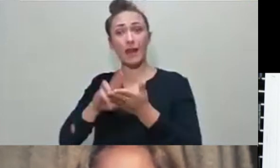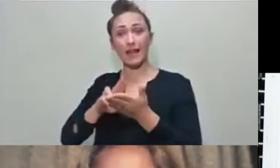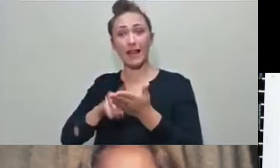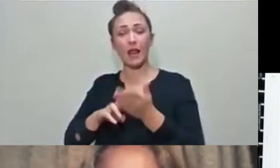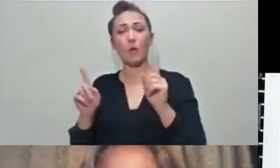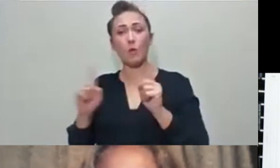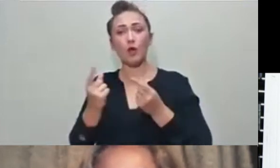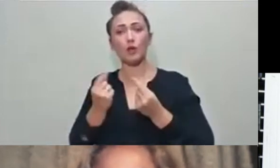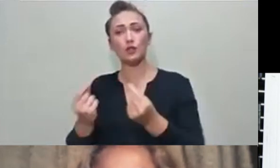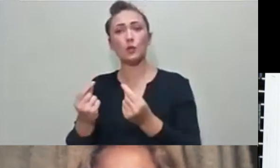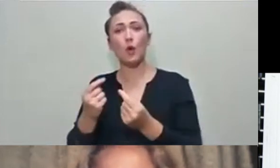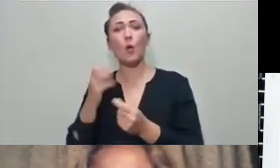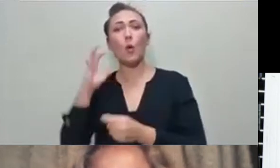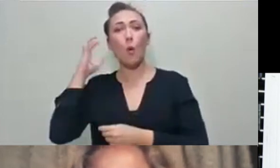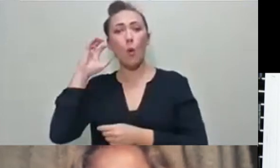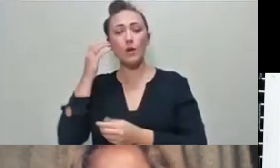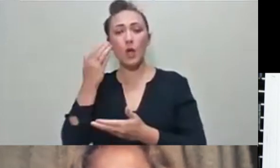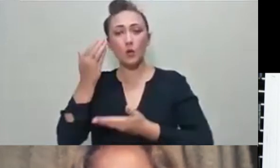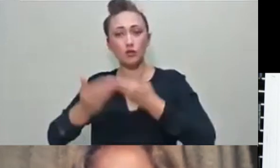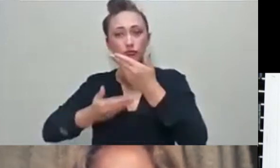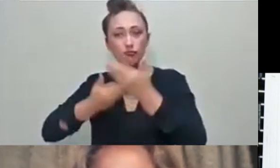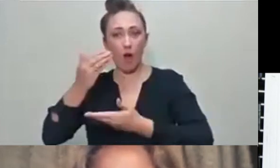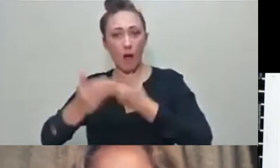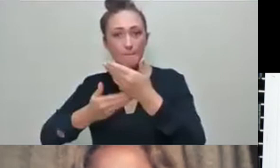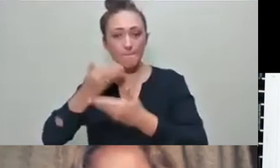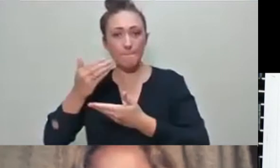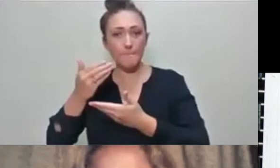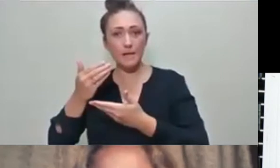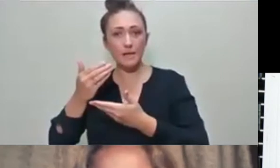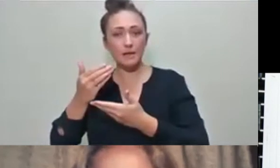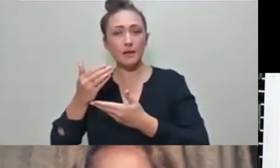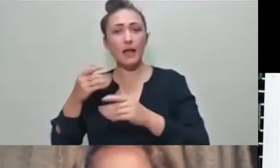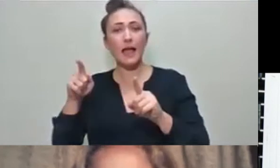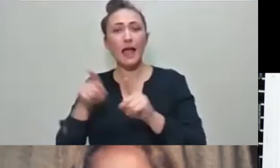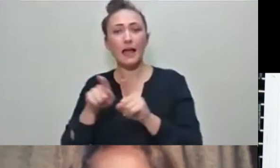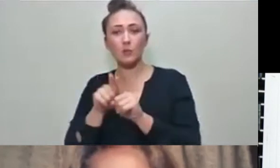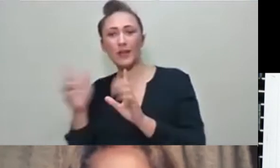and we stitched that to the live broadcast footage of the ballet